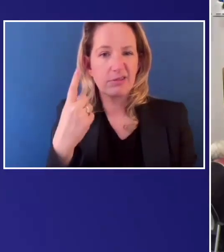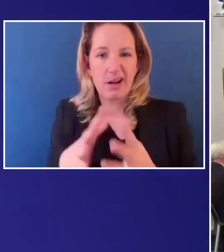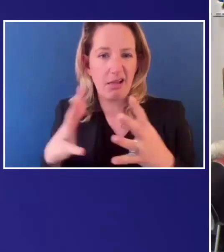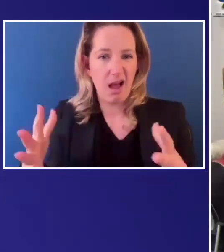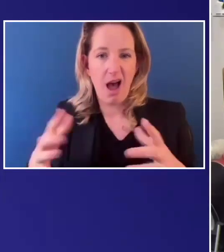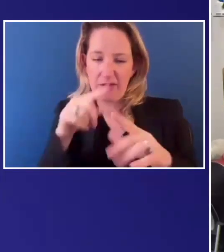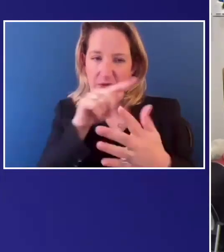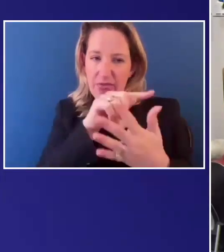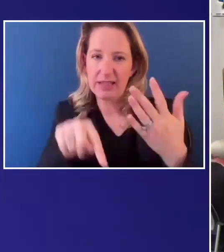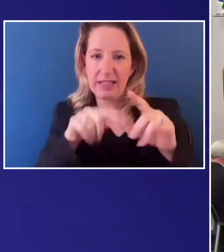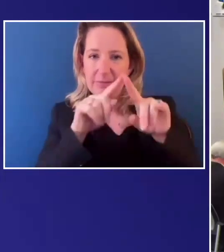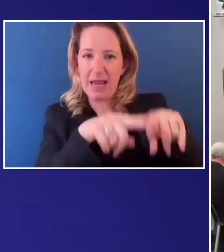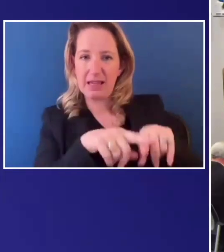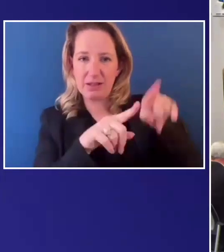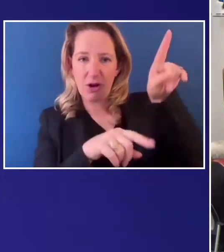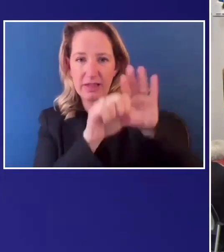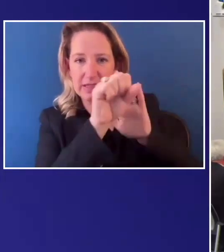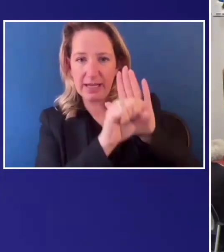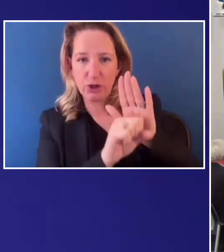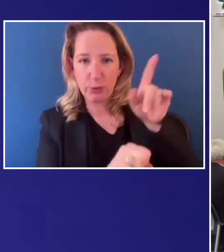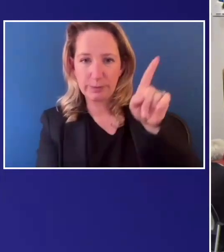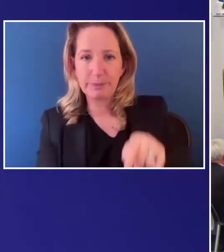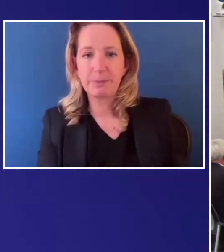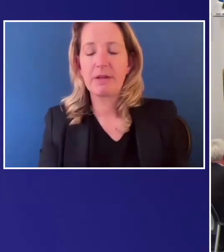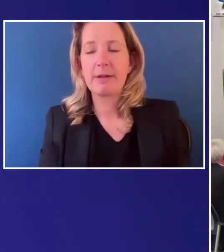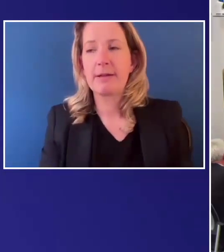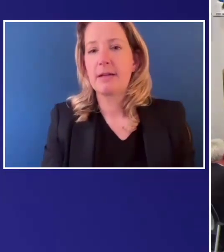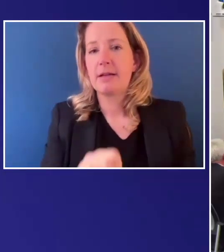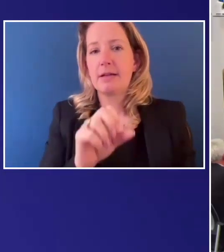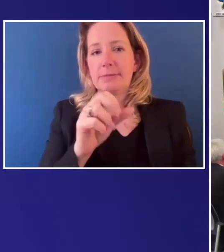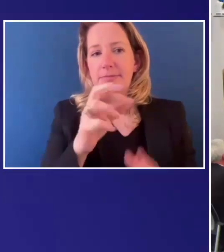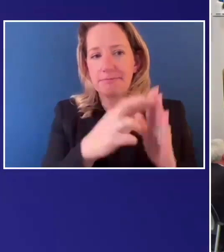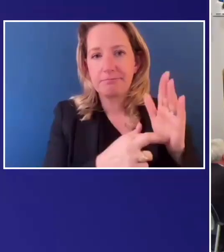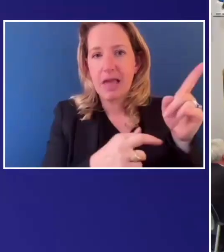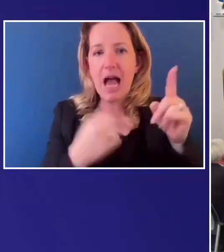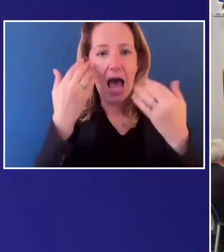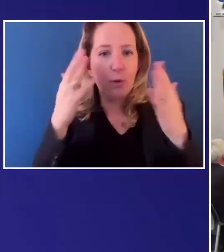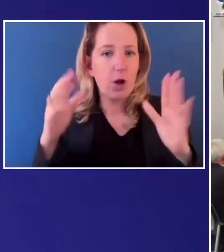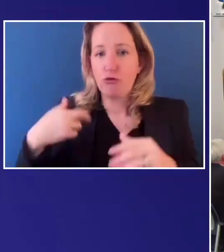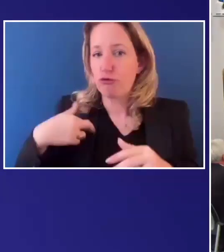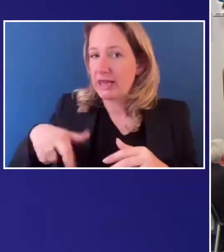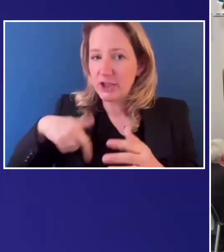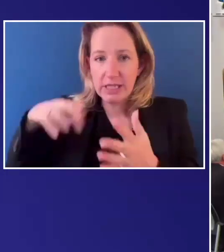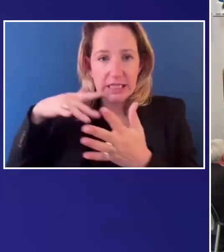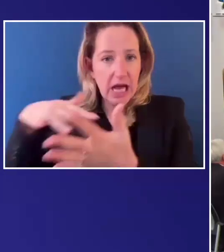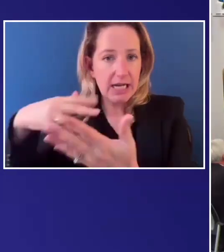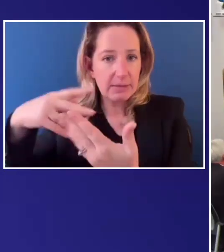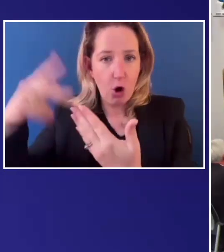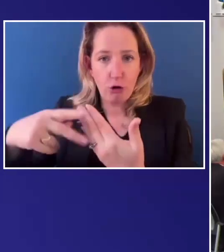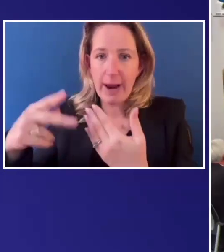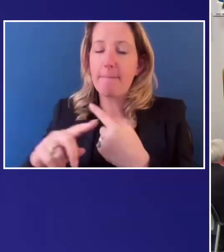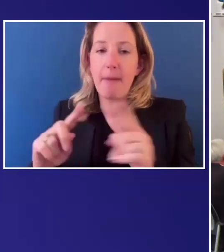and I don't know what to do about religious studies programming, but I think that's going to make for some pretty uncomfortable